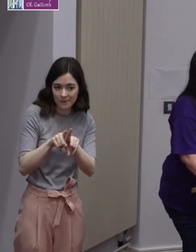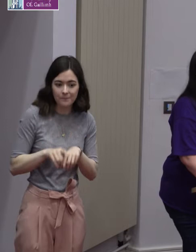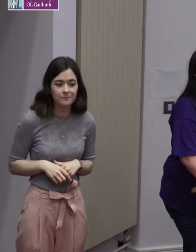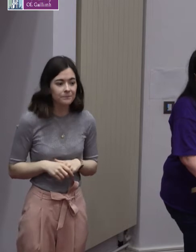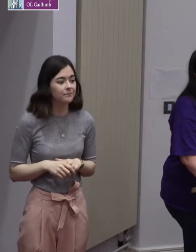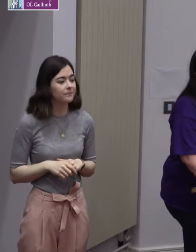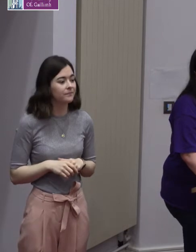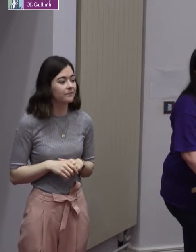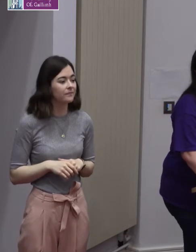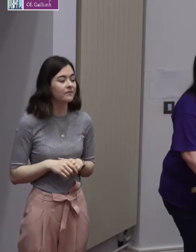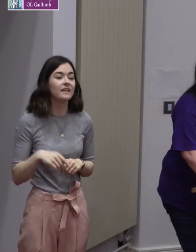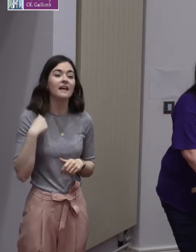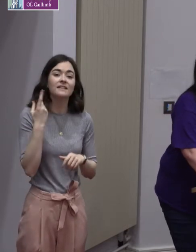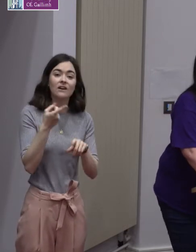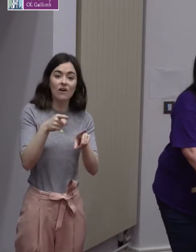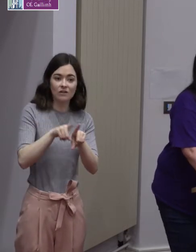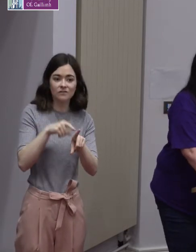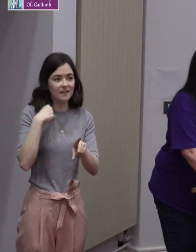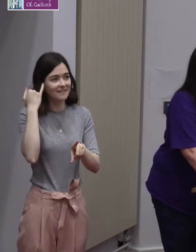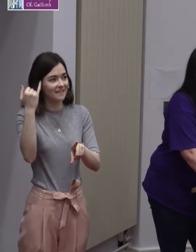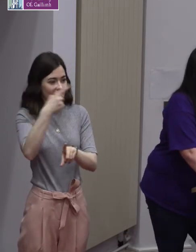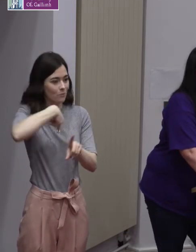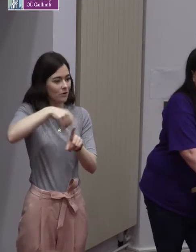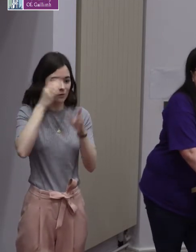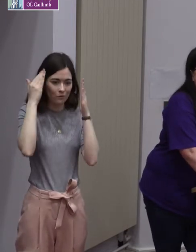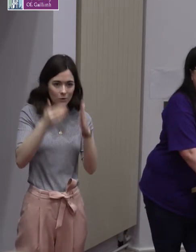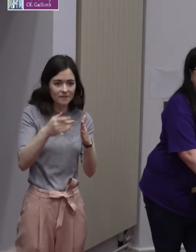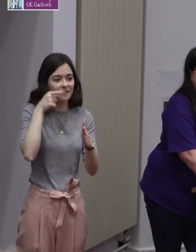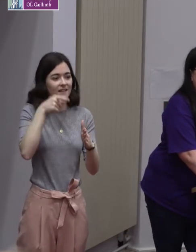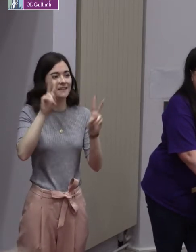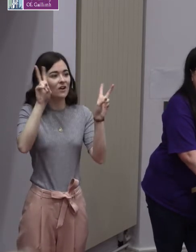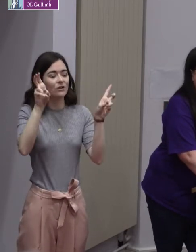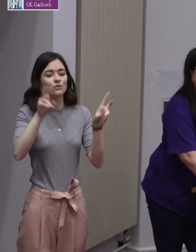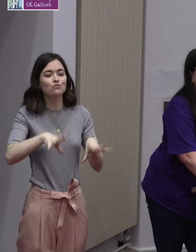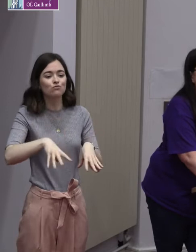And the idea is that we are going to work on together this week as Root and Branch - this